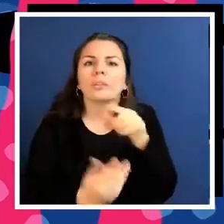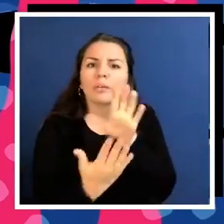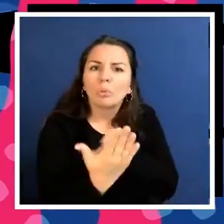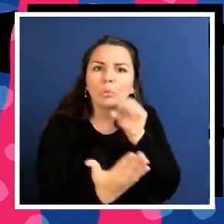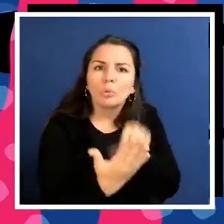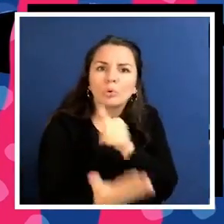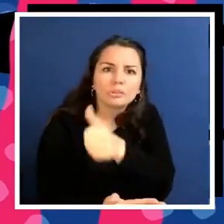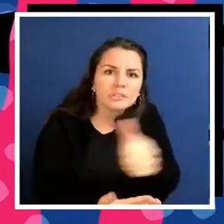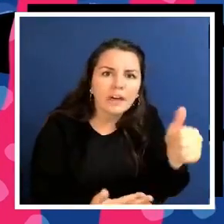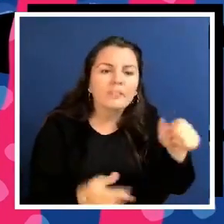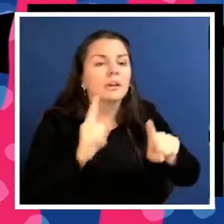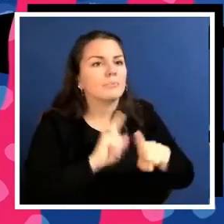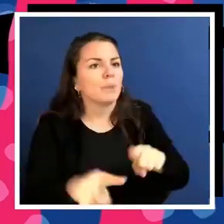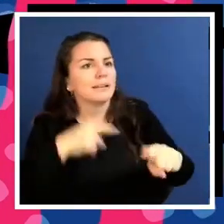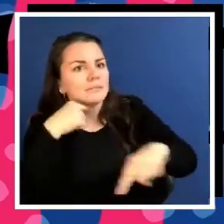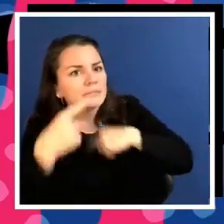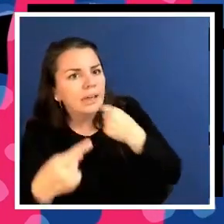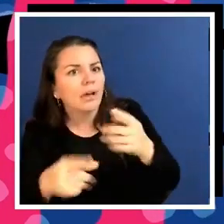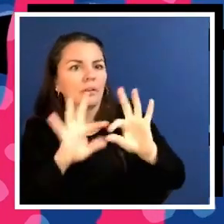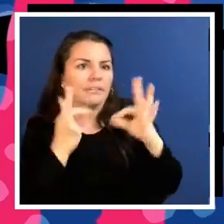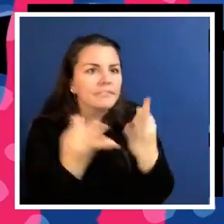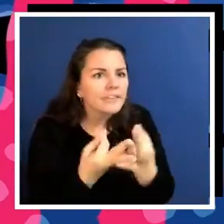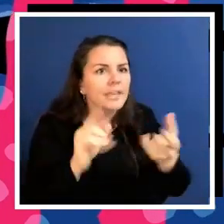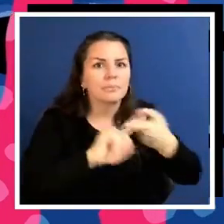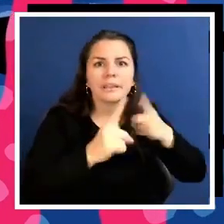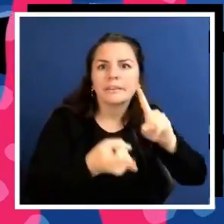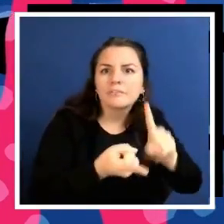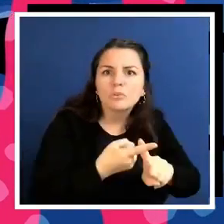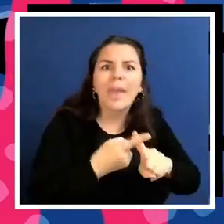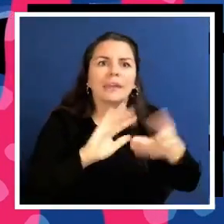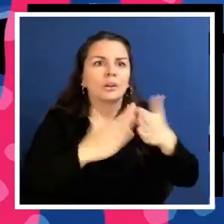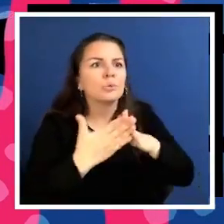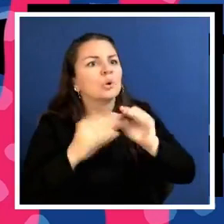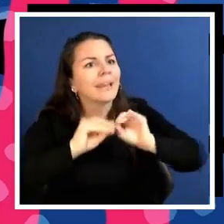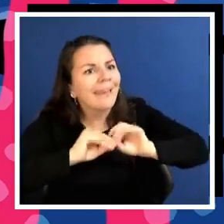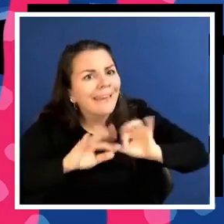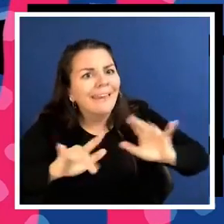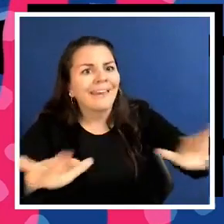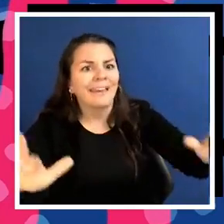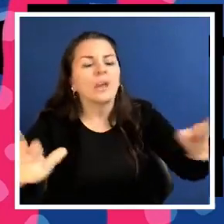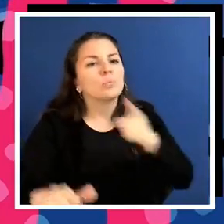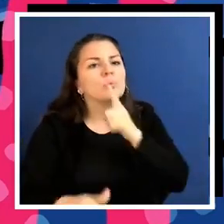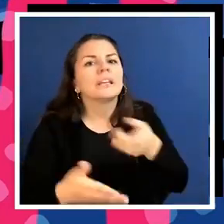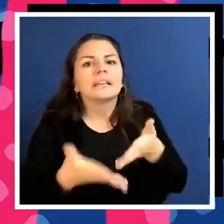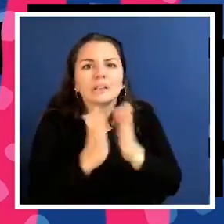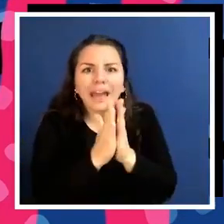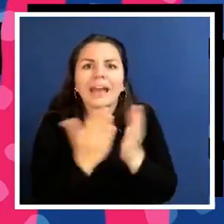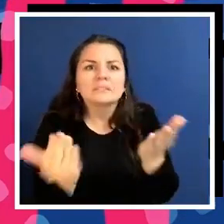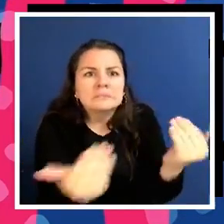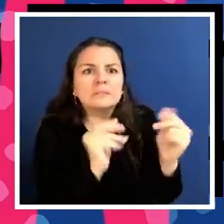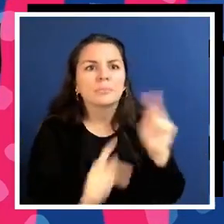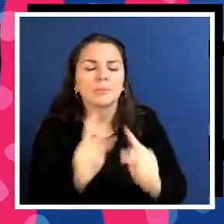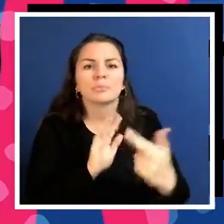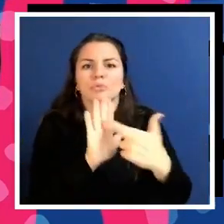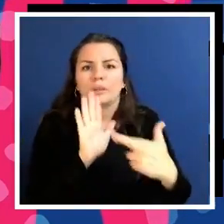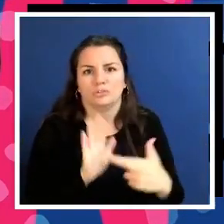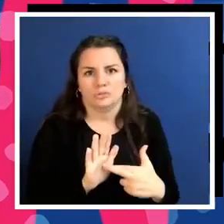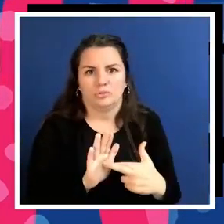REREAL T TAK A AN OPPORTUNITY T NOT JUST GET THEMSELVES